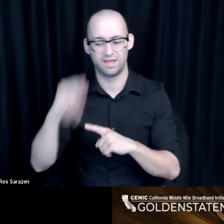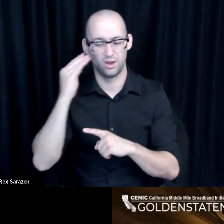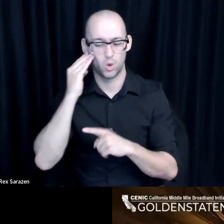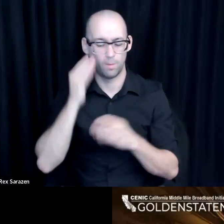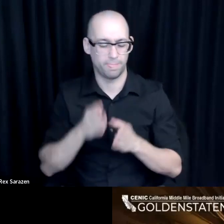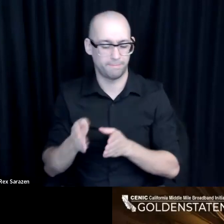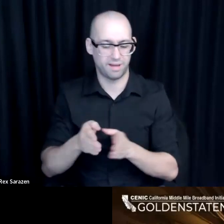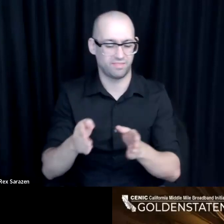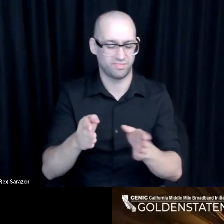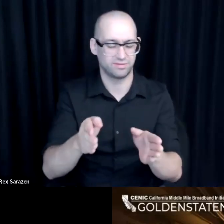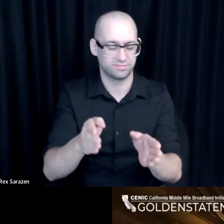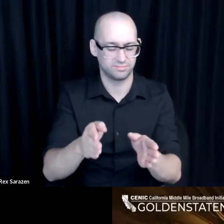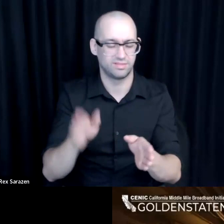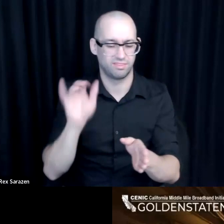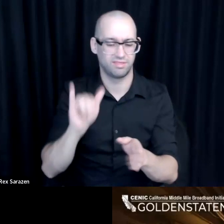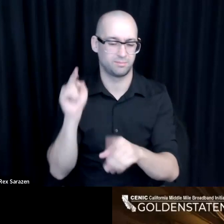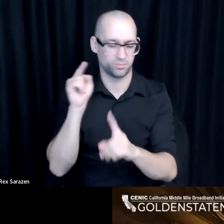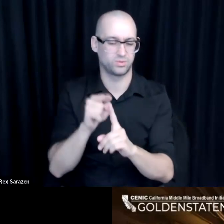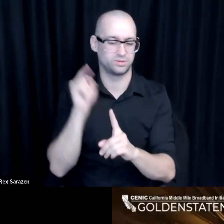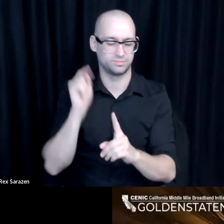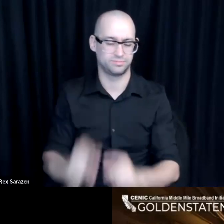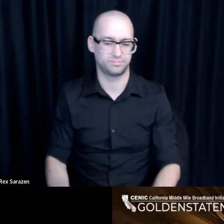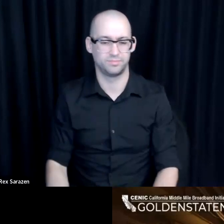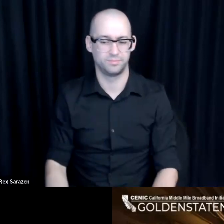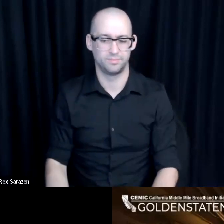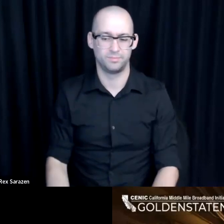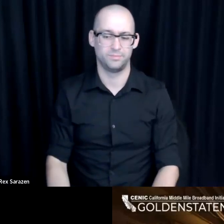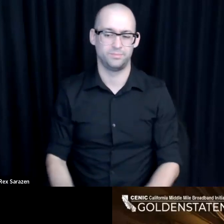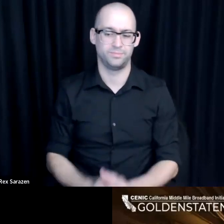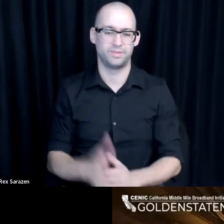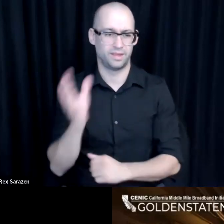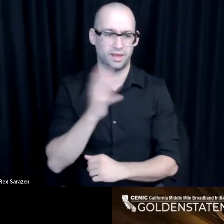then there's other resources supplied to them through the boot camp afterwards. So.